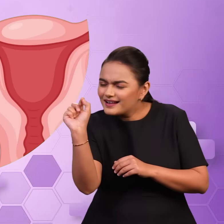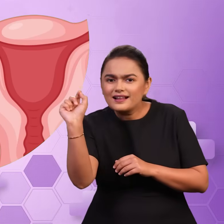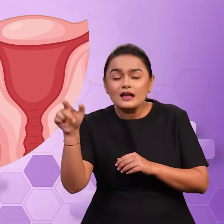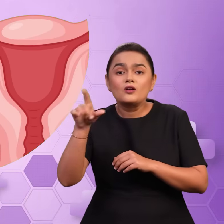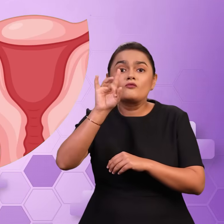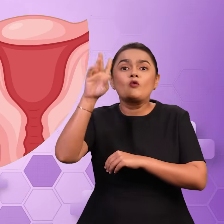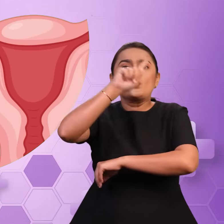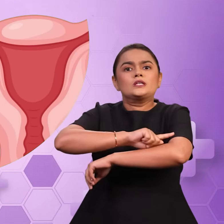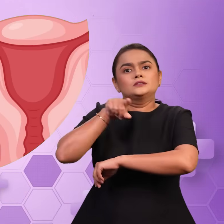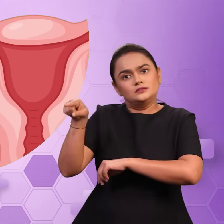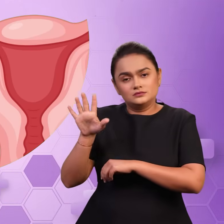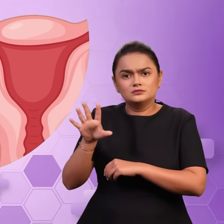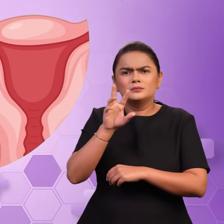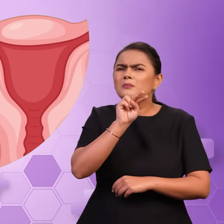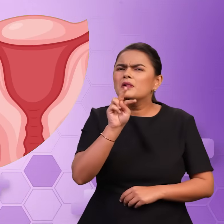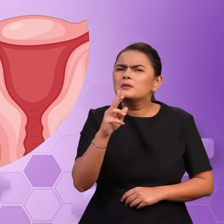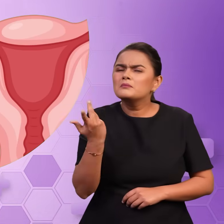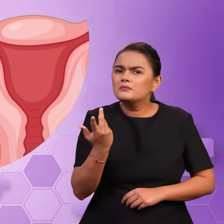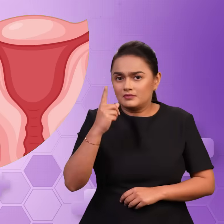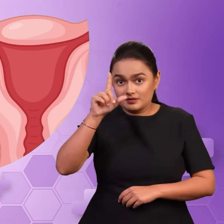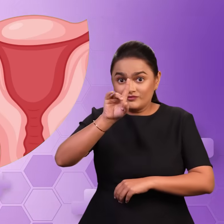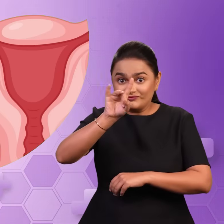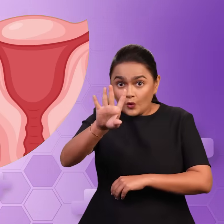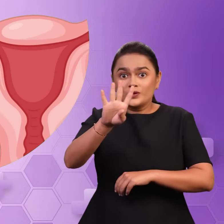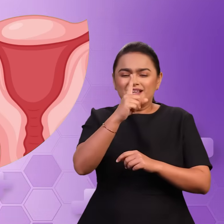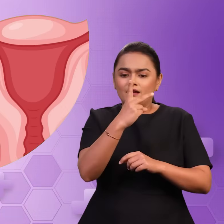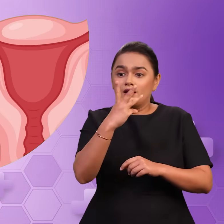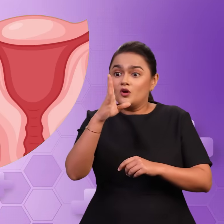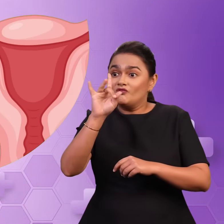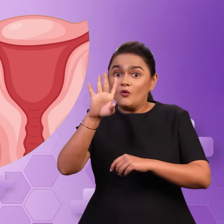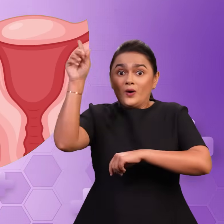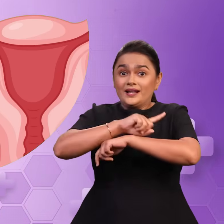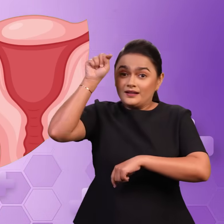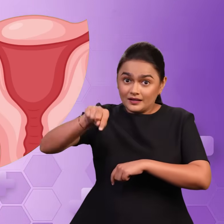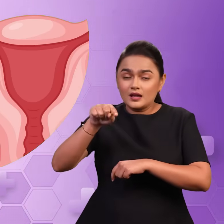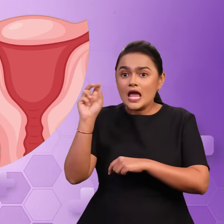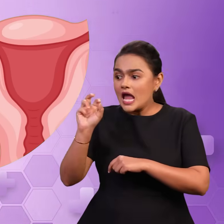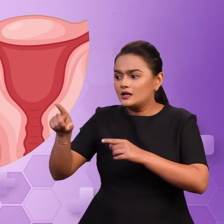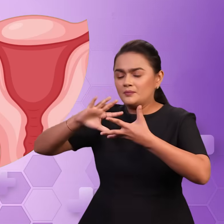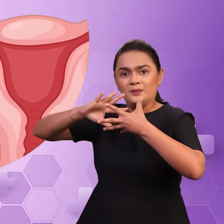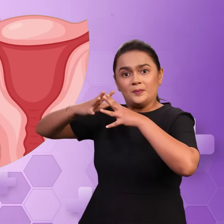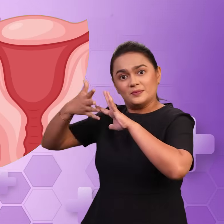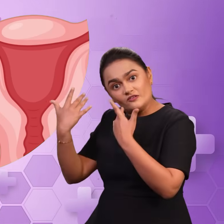a period of 14 days. Meaning on the 14th day the egg is created and released.